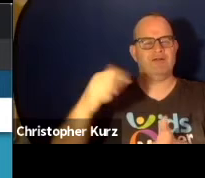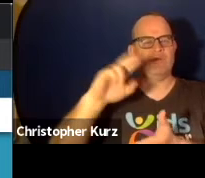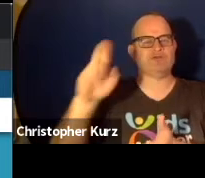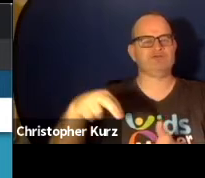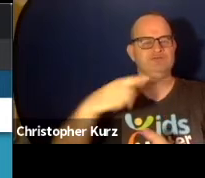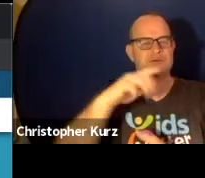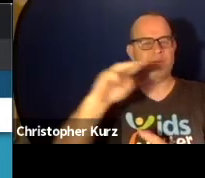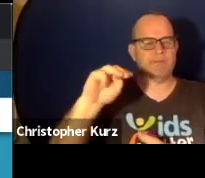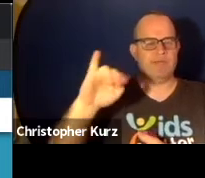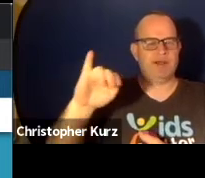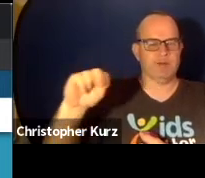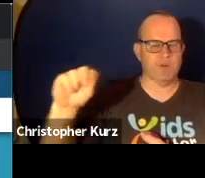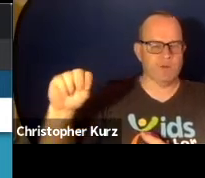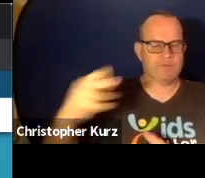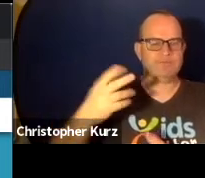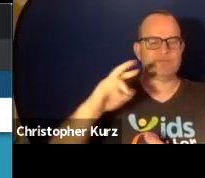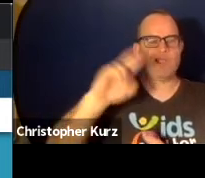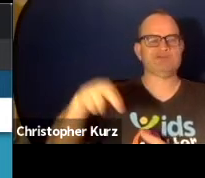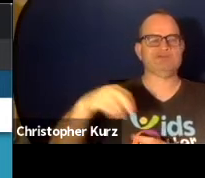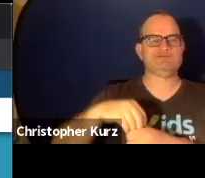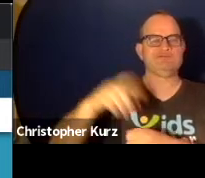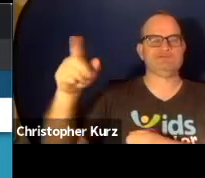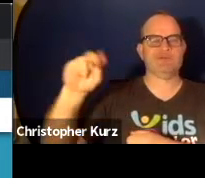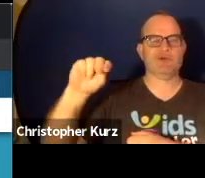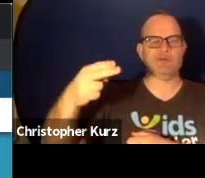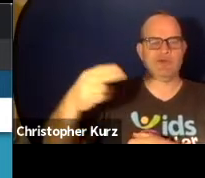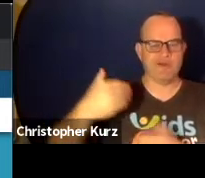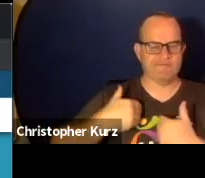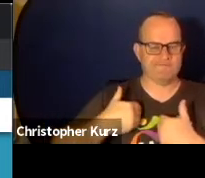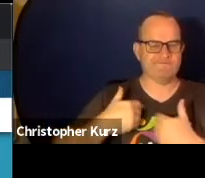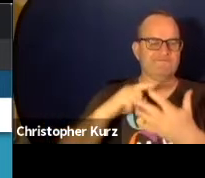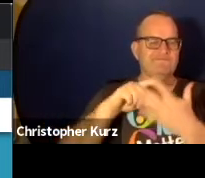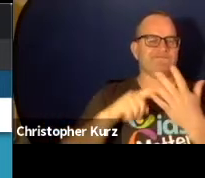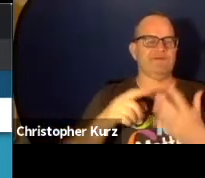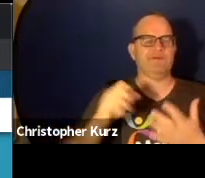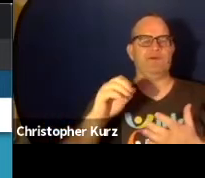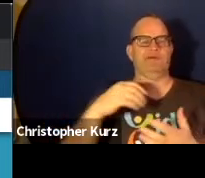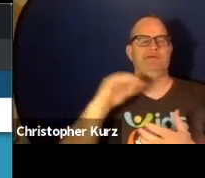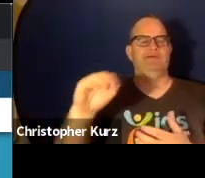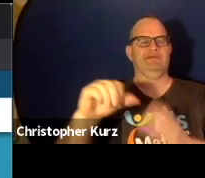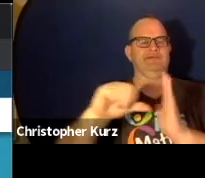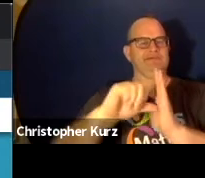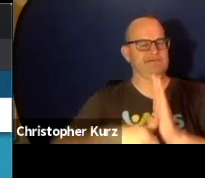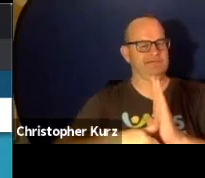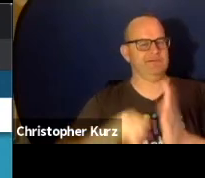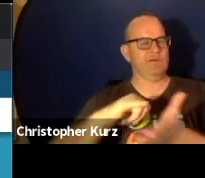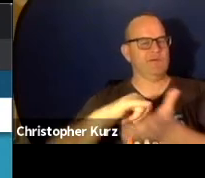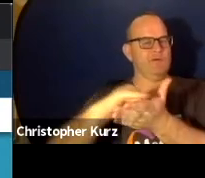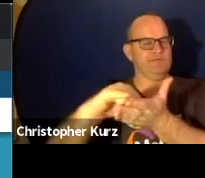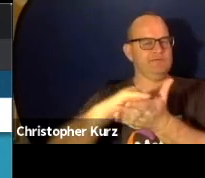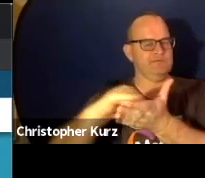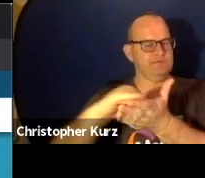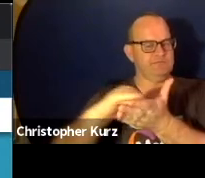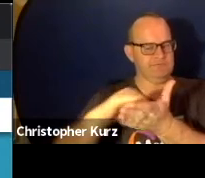So here I put "Rochester, NY" because we do know that there are other Rochesters in the country, for example in Minnesota,